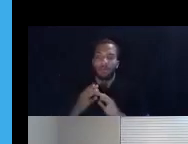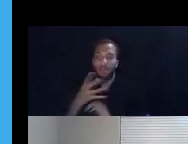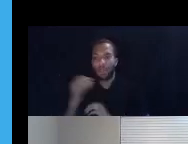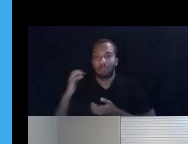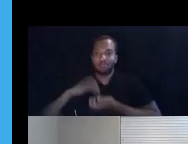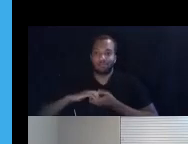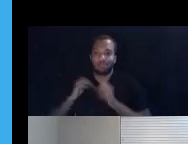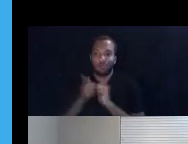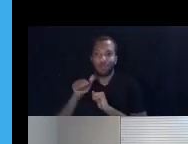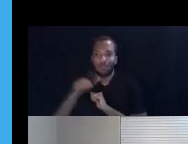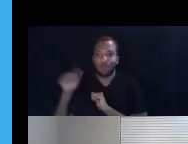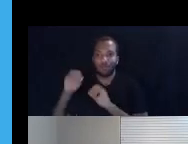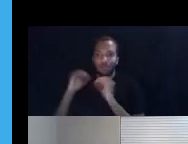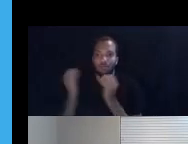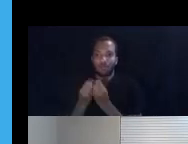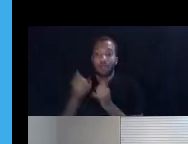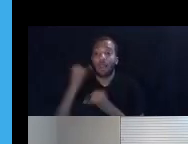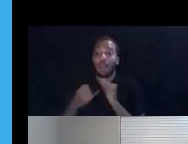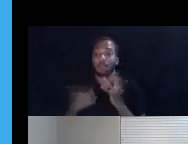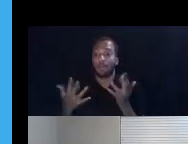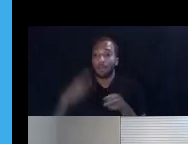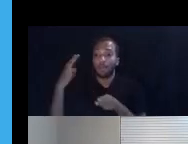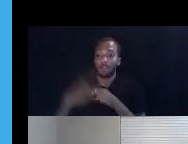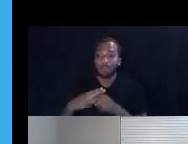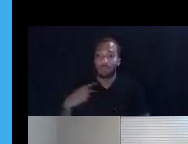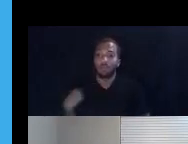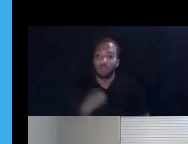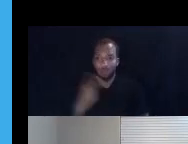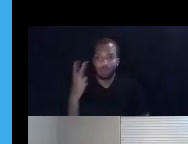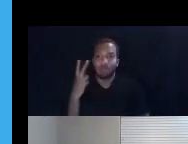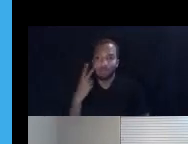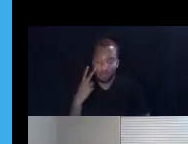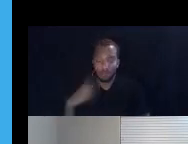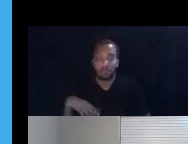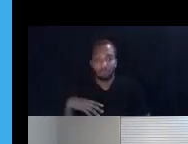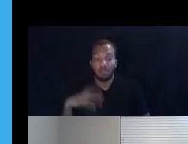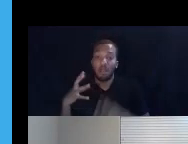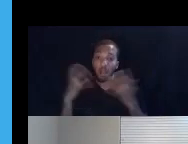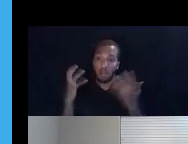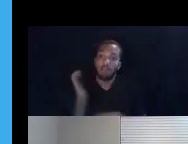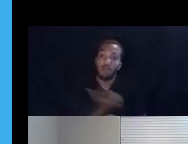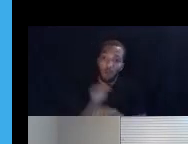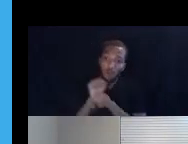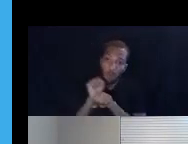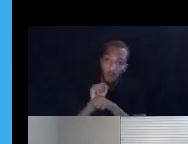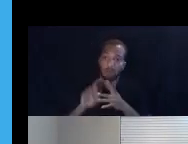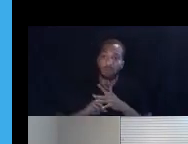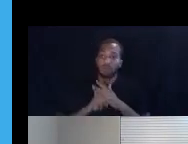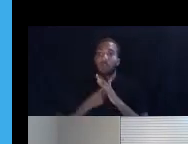And then the last thing I'll mention here is that we also see quite a bit of the work that kind of starts within our CHIP structure.